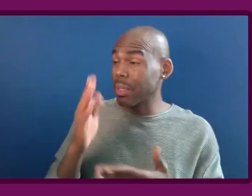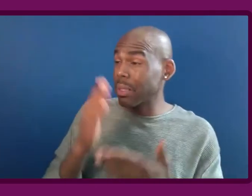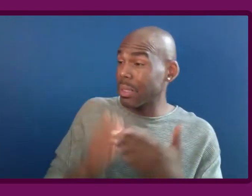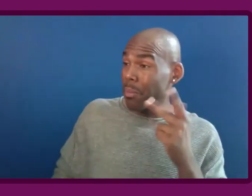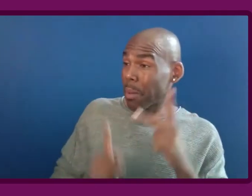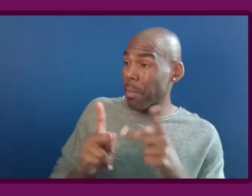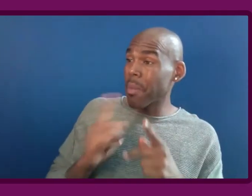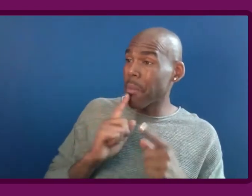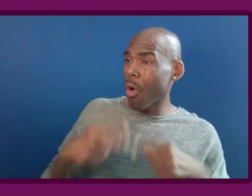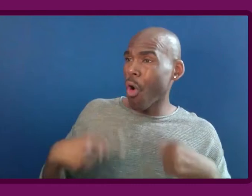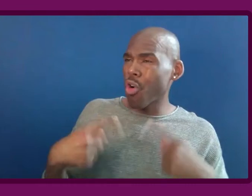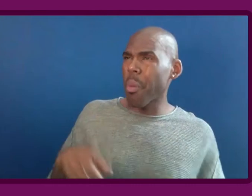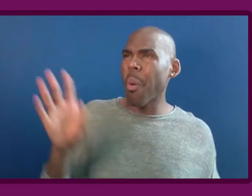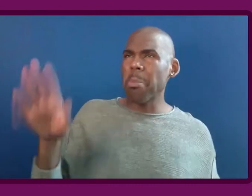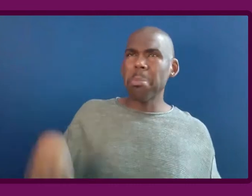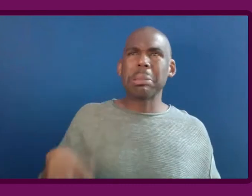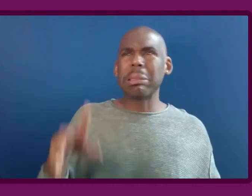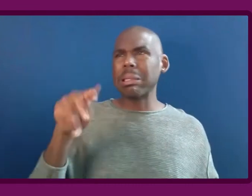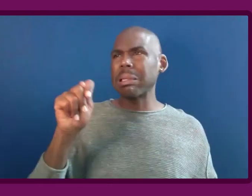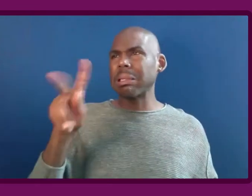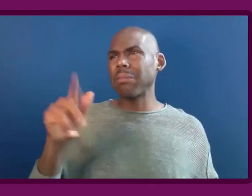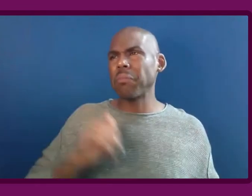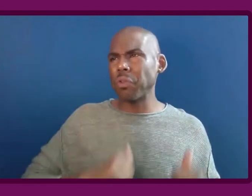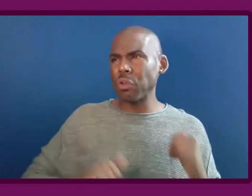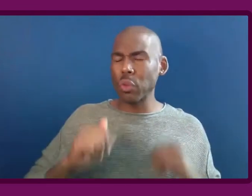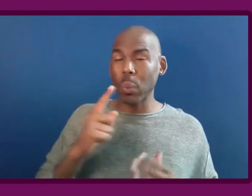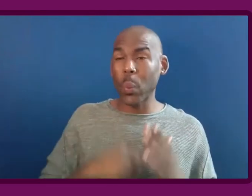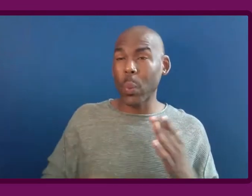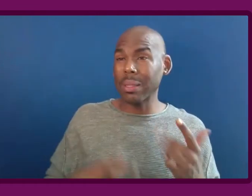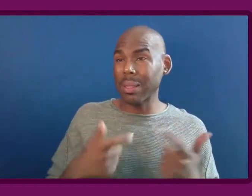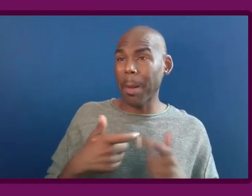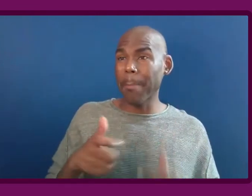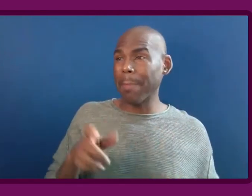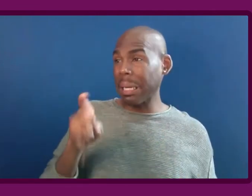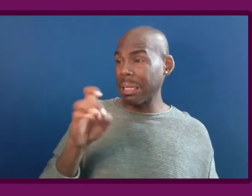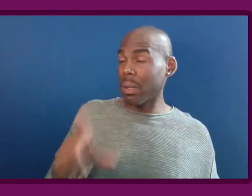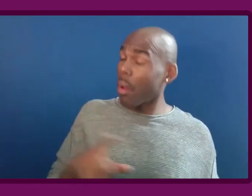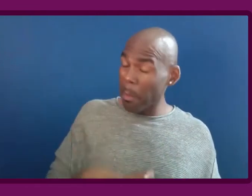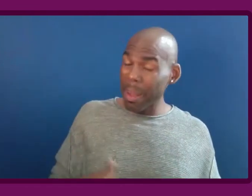would make the argument and say, 'Oh, it's just a TV show. What's the big deal?" It is a big deal